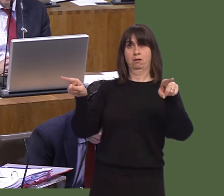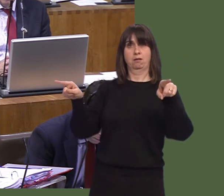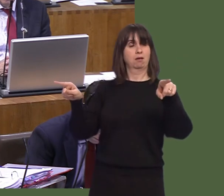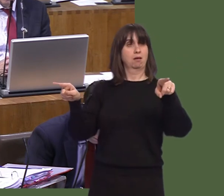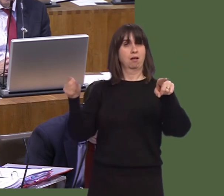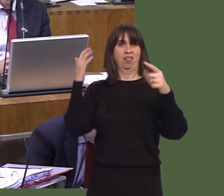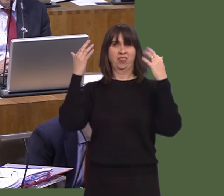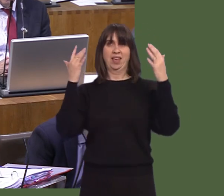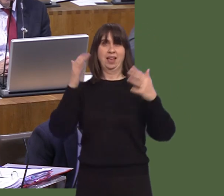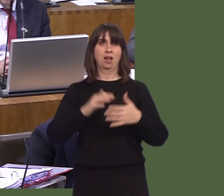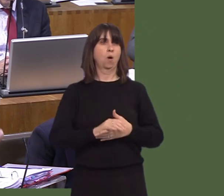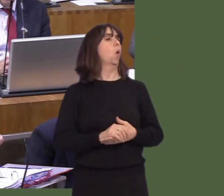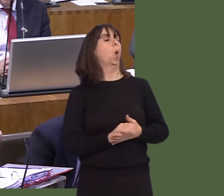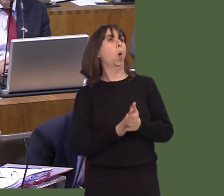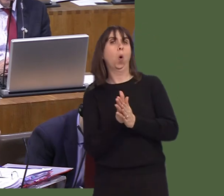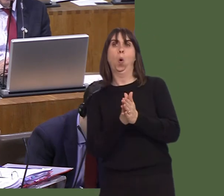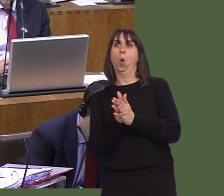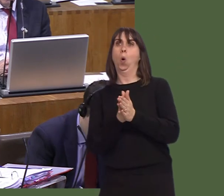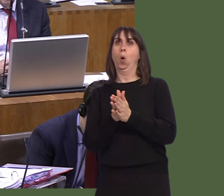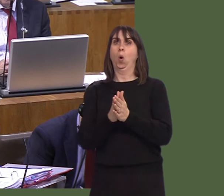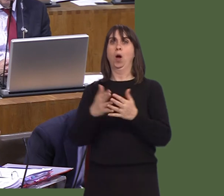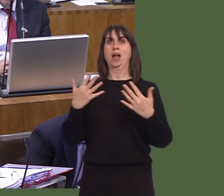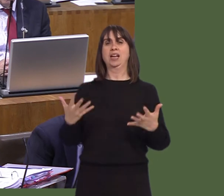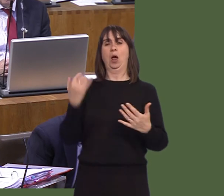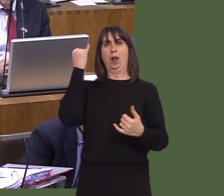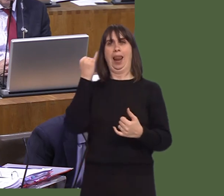issue, a challenge, that we must meet in the future.